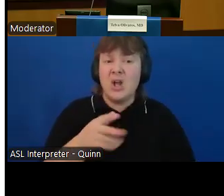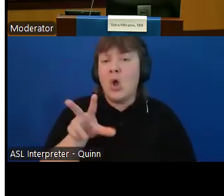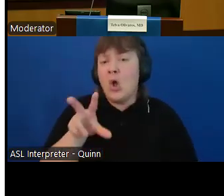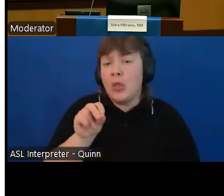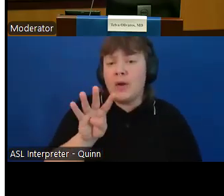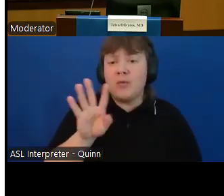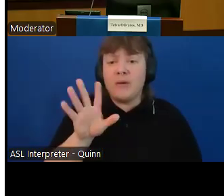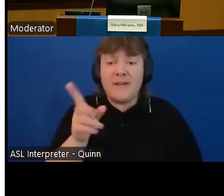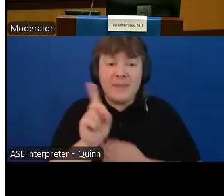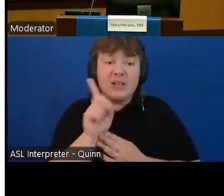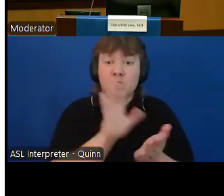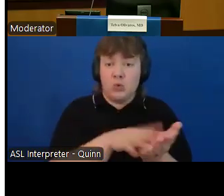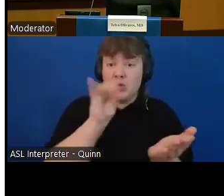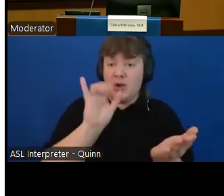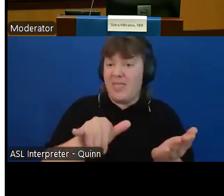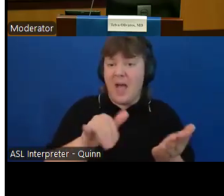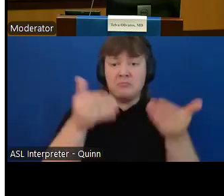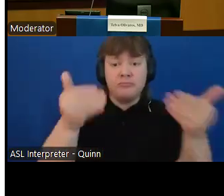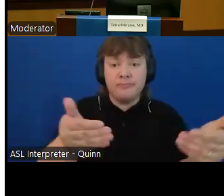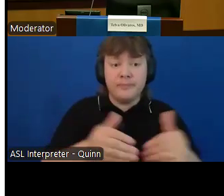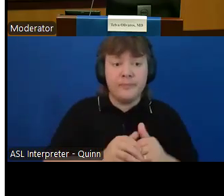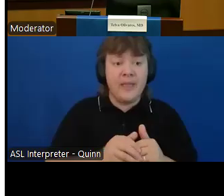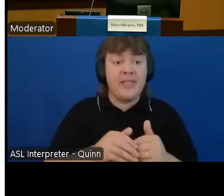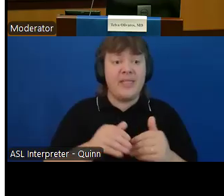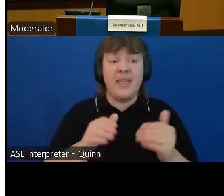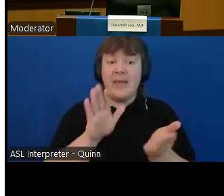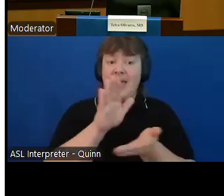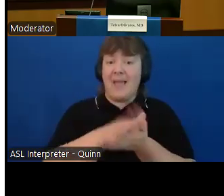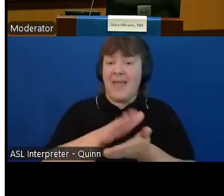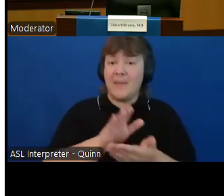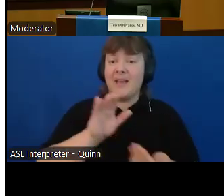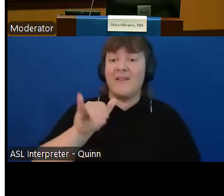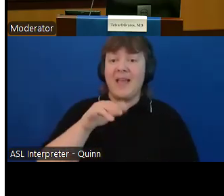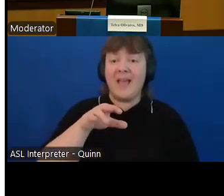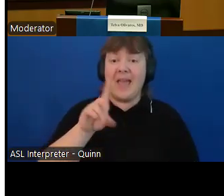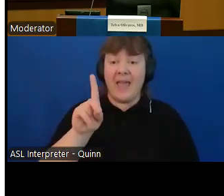45 minutes to learn that. Well, the Academy of Aid and Dying Medicine has some great free resources